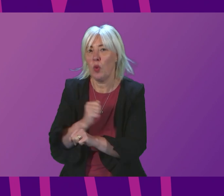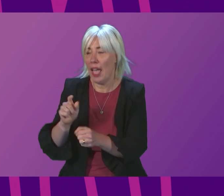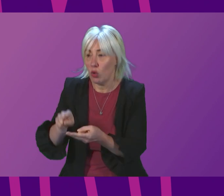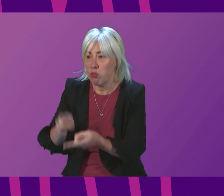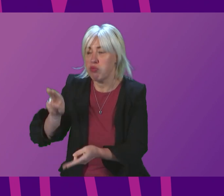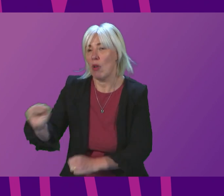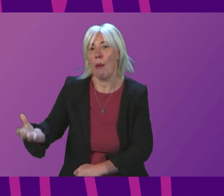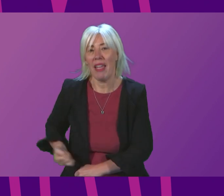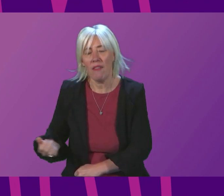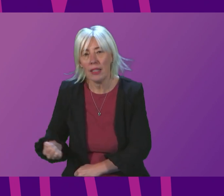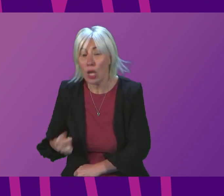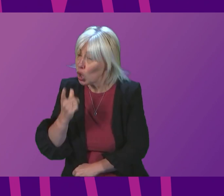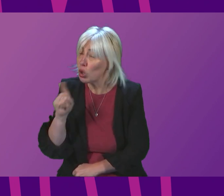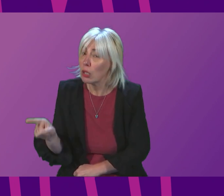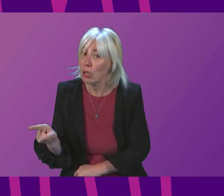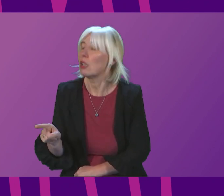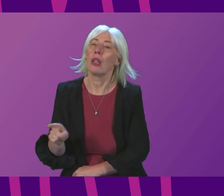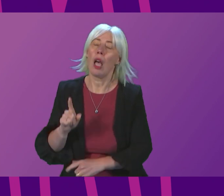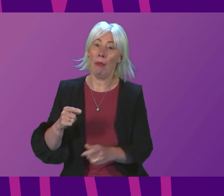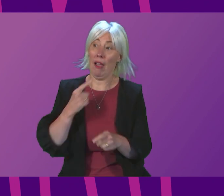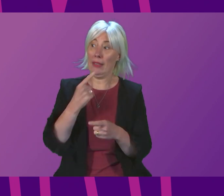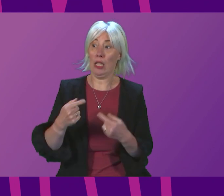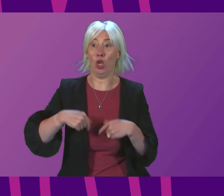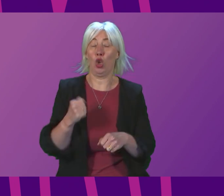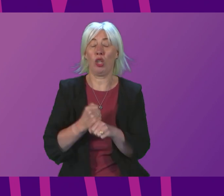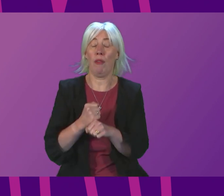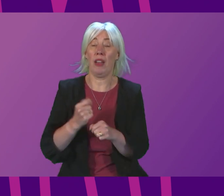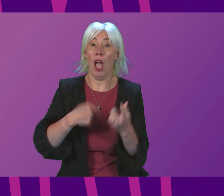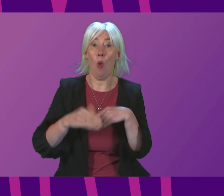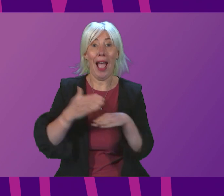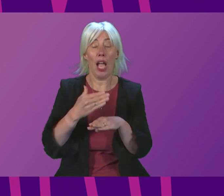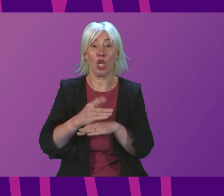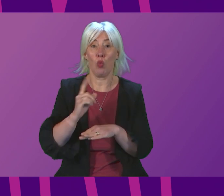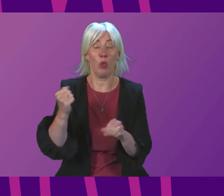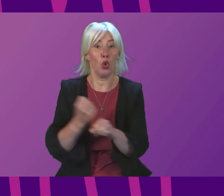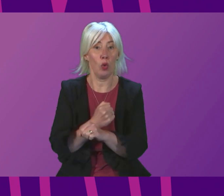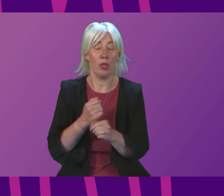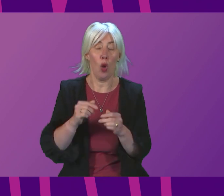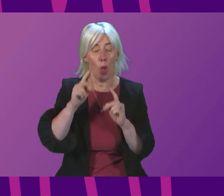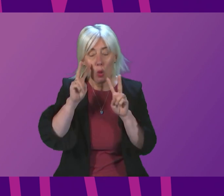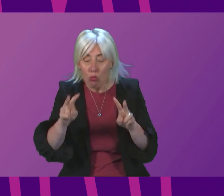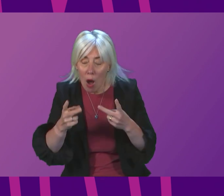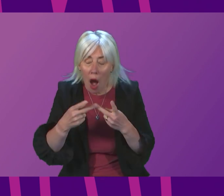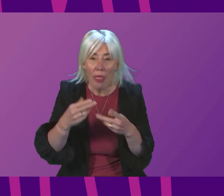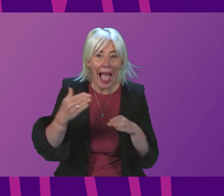I have already set out the actions that the Scottish Government is taking, and we will continue to look at further actions that we can take.